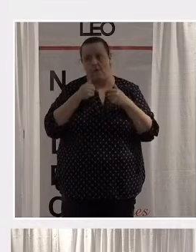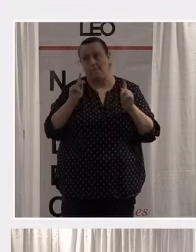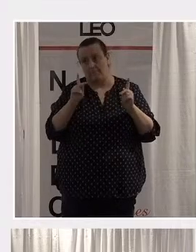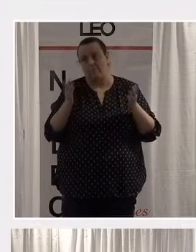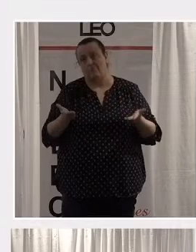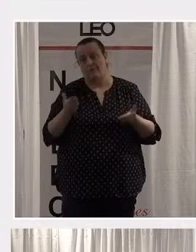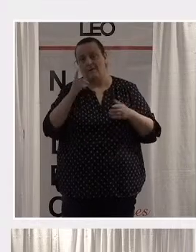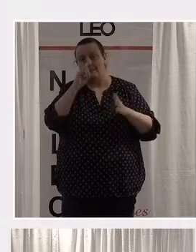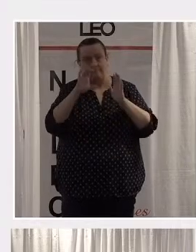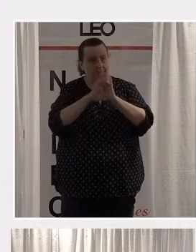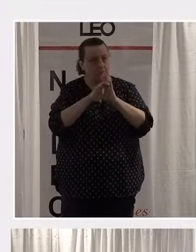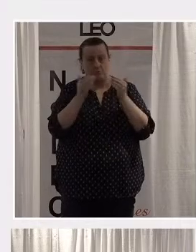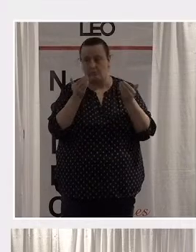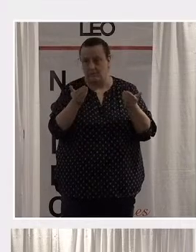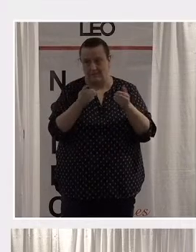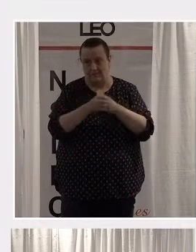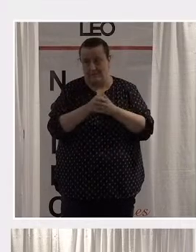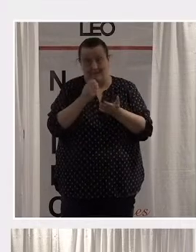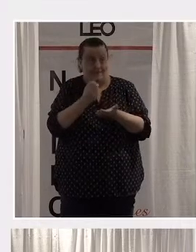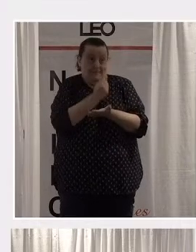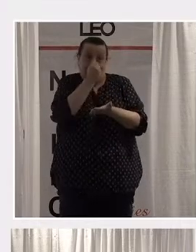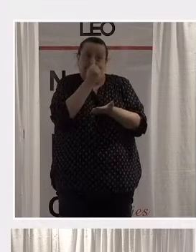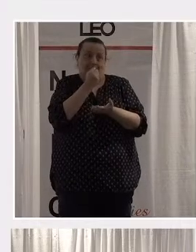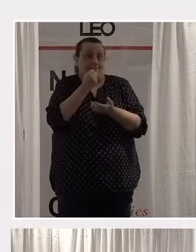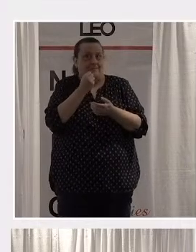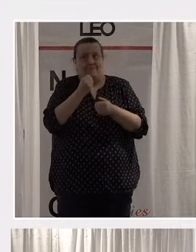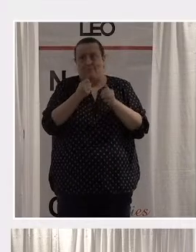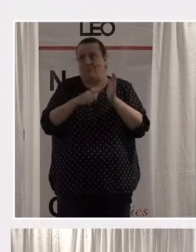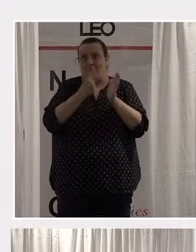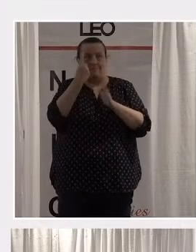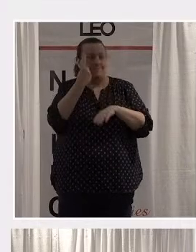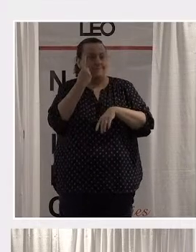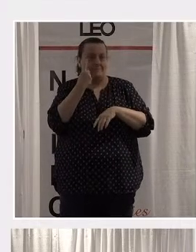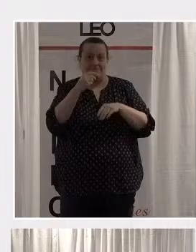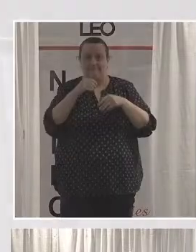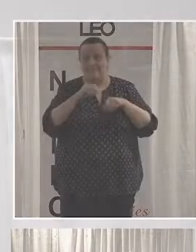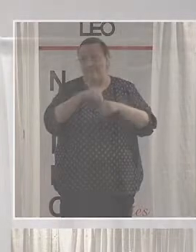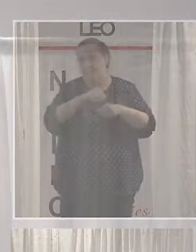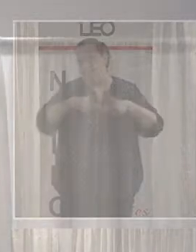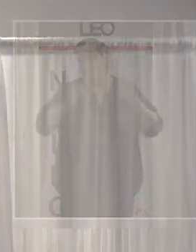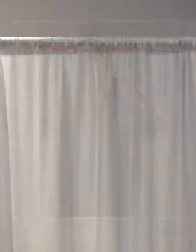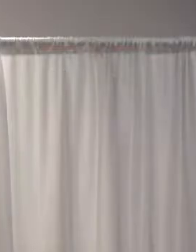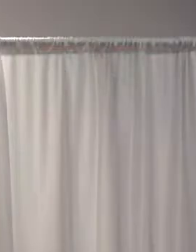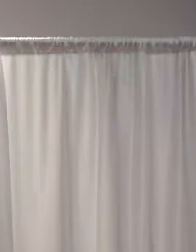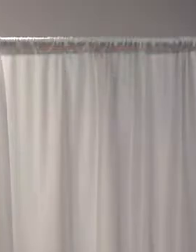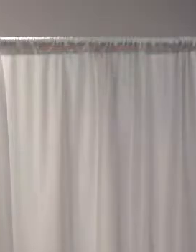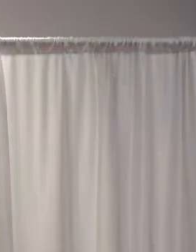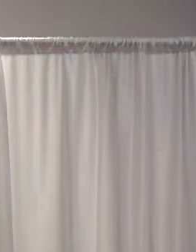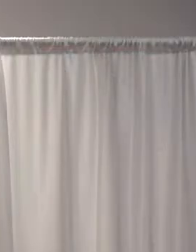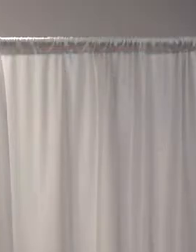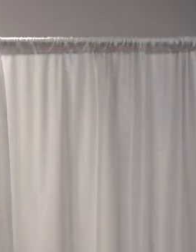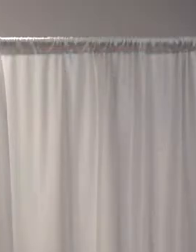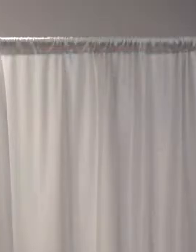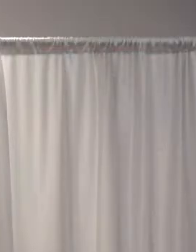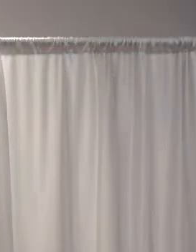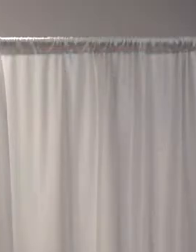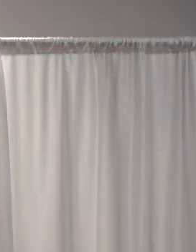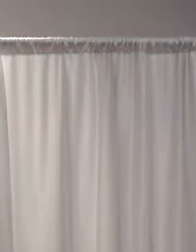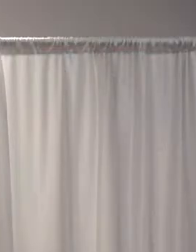THIS IS A ONCE IN A LIFETIME EVENT TO BE ABLE TO CAPTURE THIS GOING FORWARD.